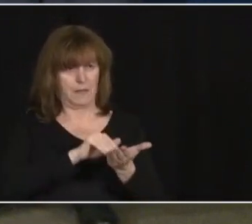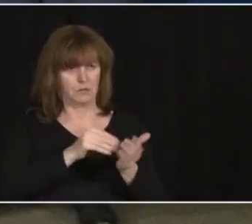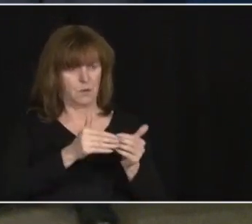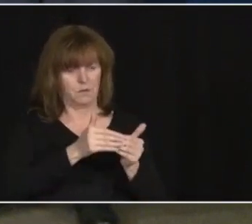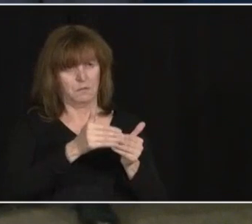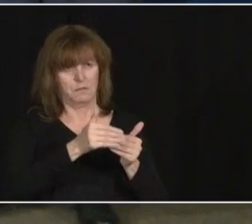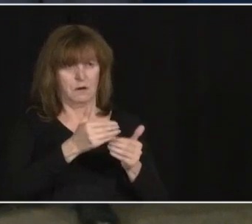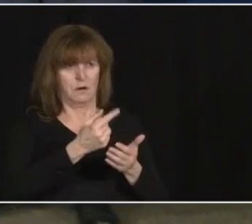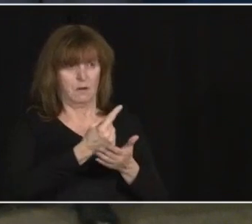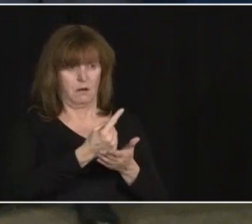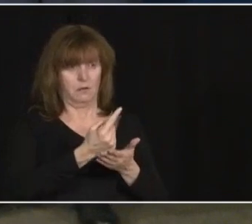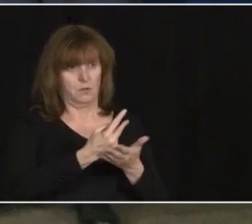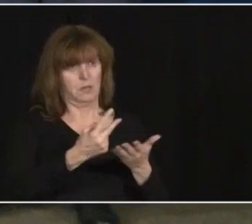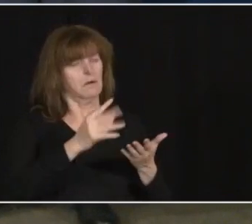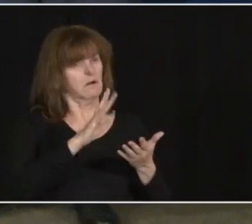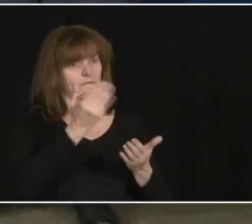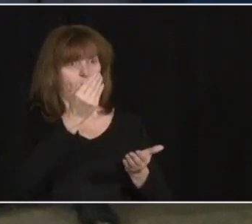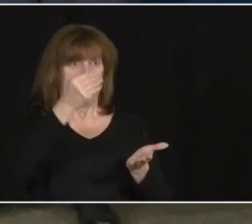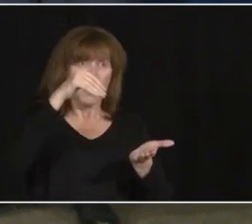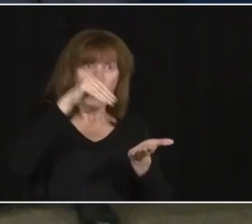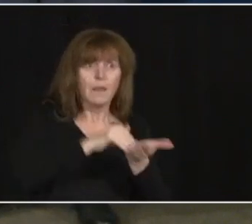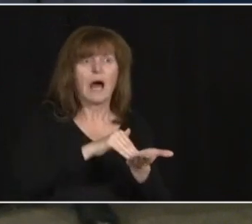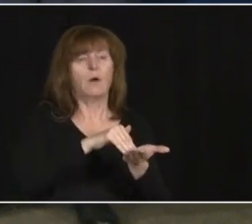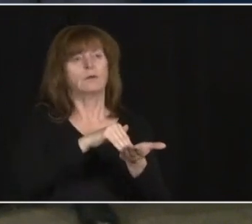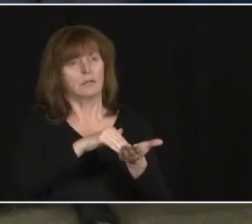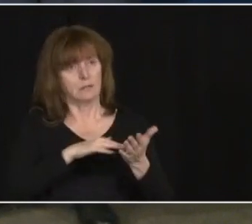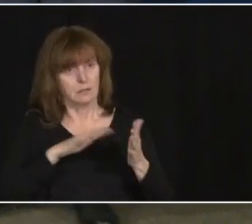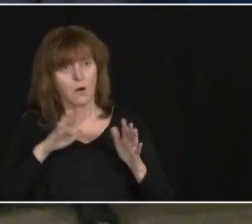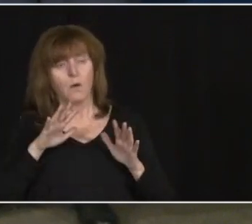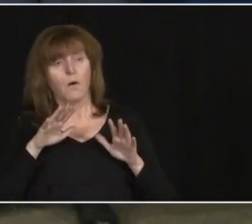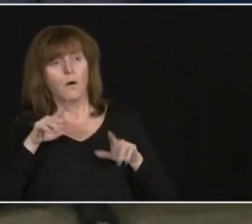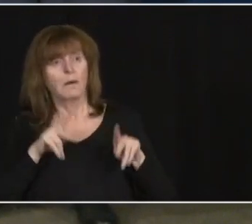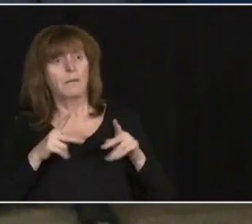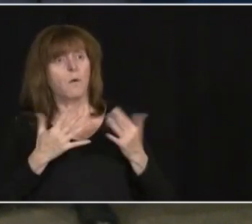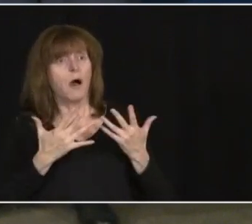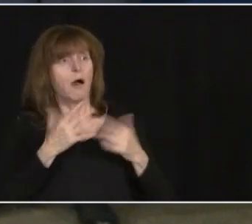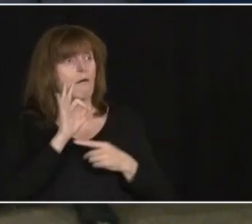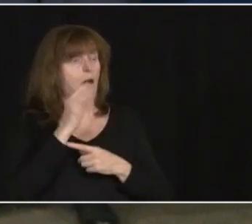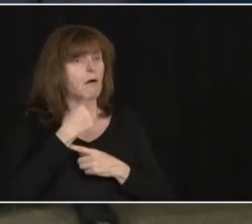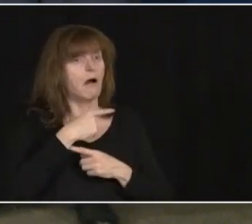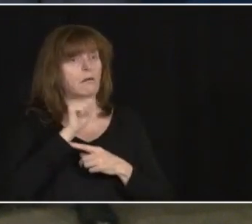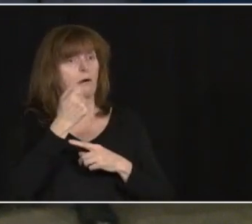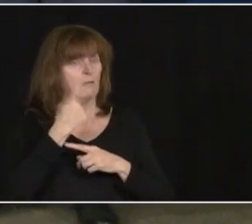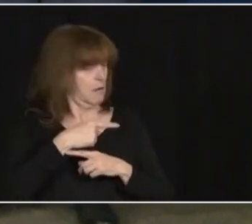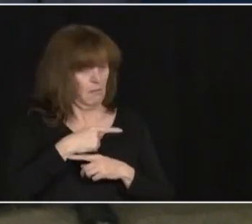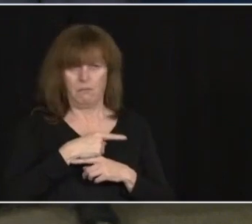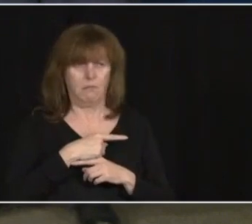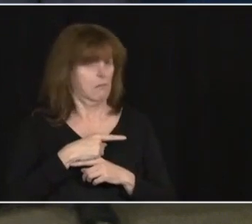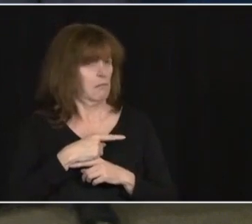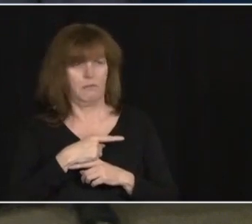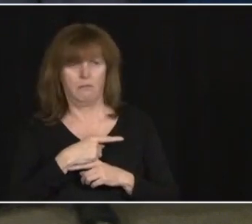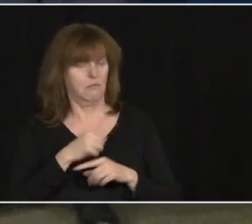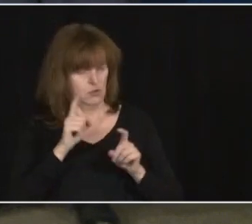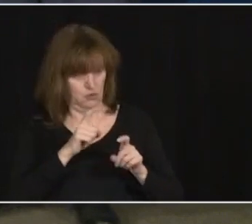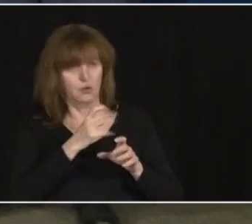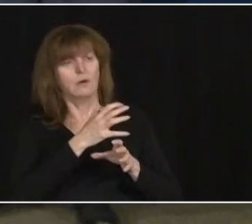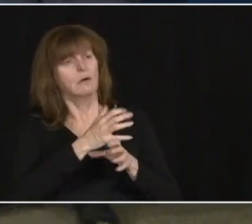moving up to 14,000 within the next week or so. So people should not be needing to wait nine or ten days any more.